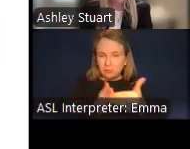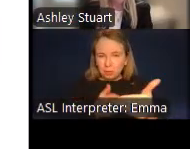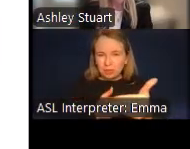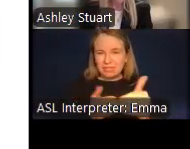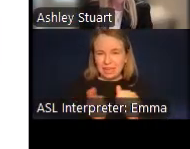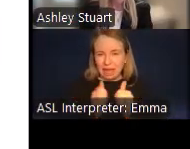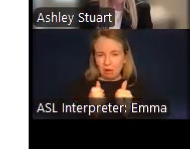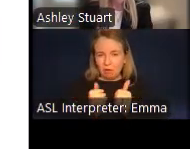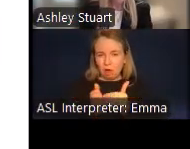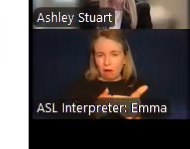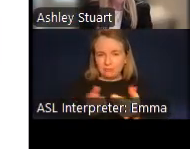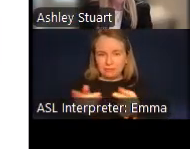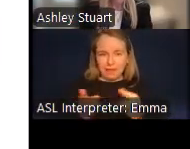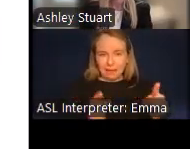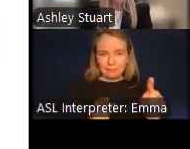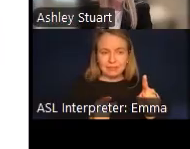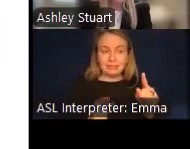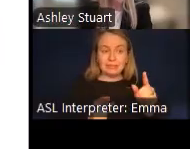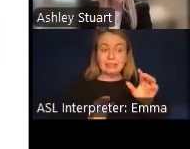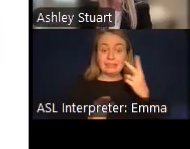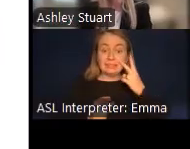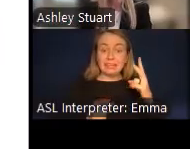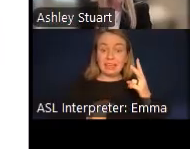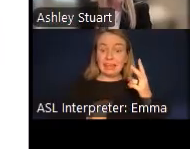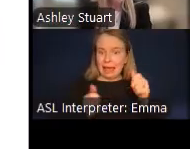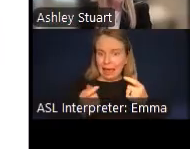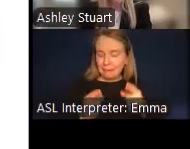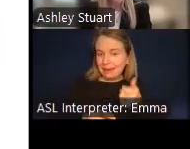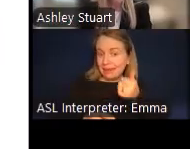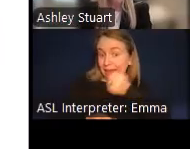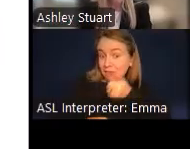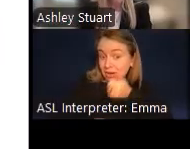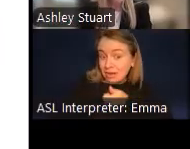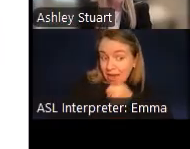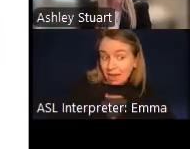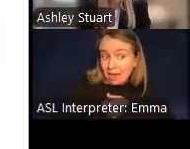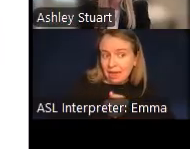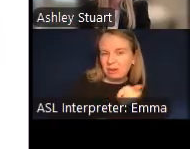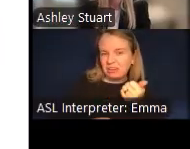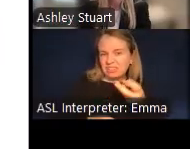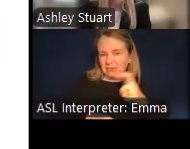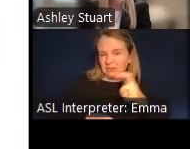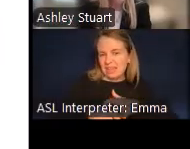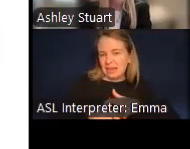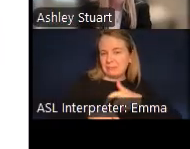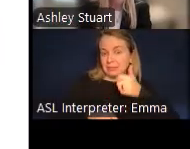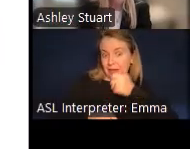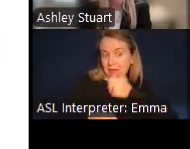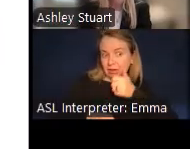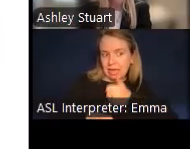behaviors occur on an almost daily basis, or several times per day. That's a lot more concerning